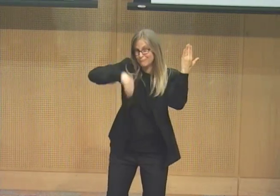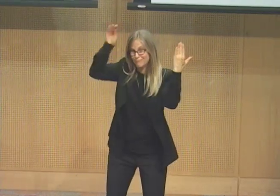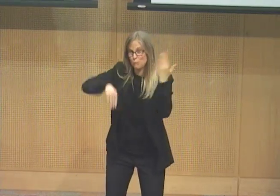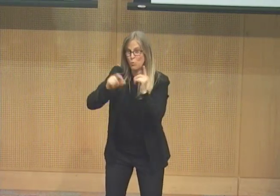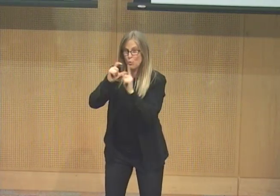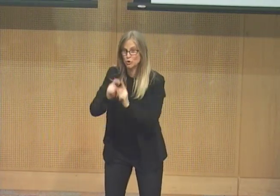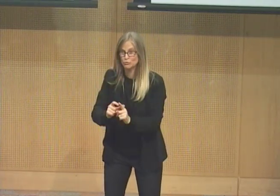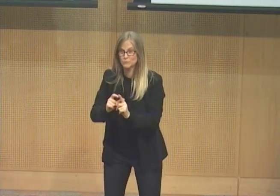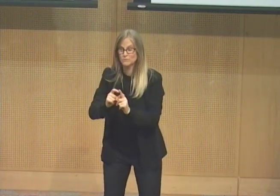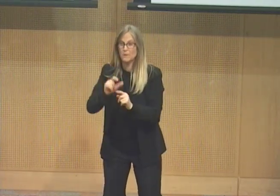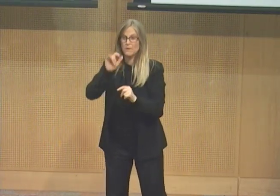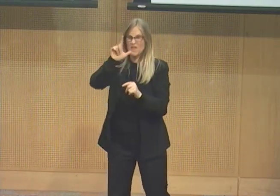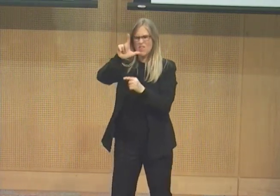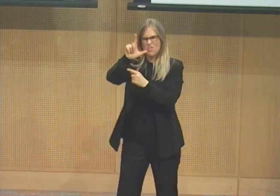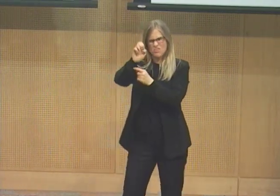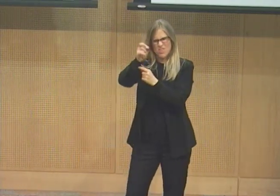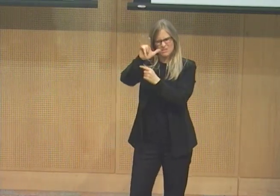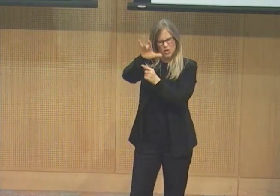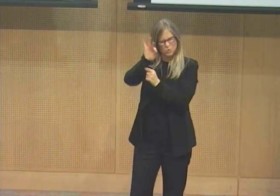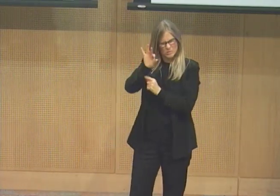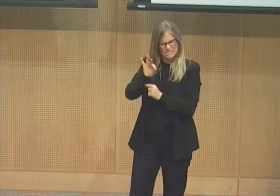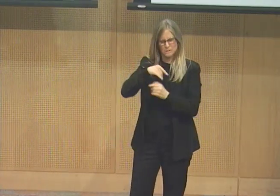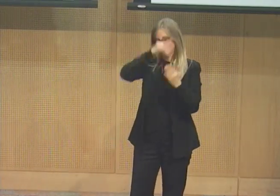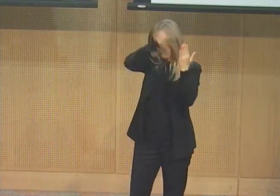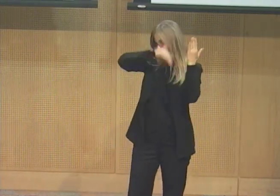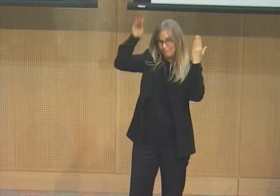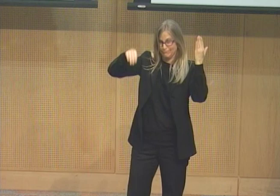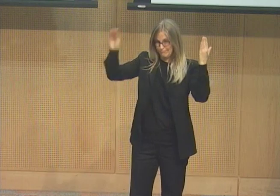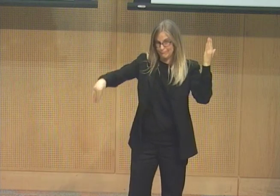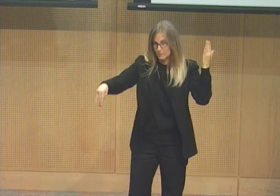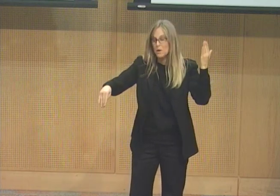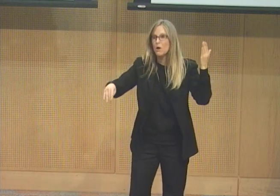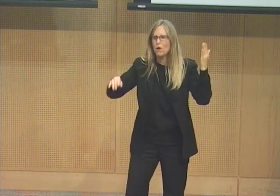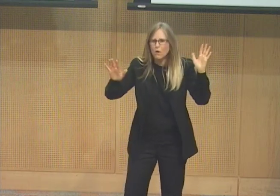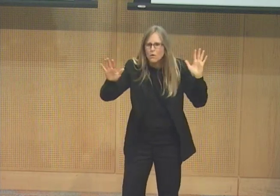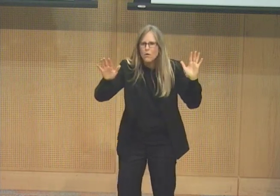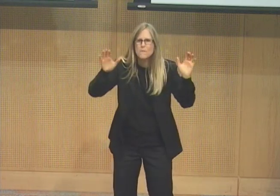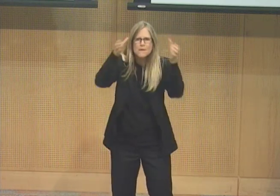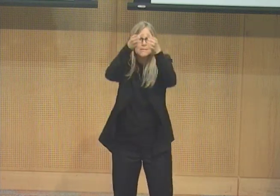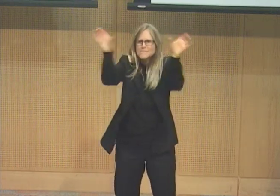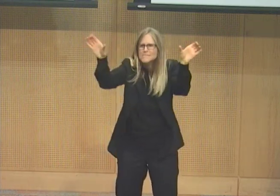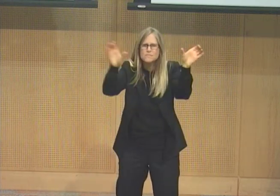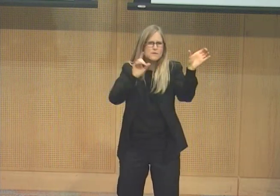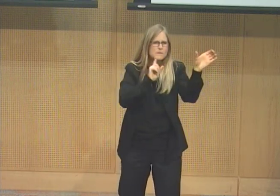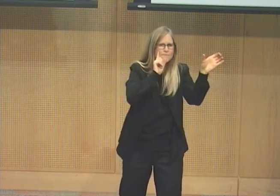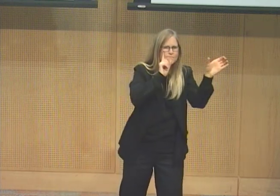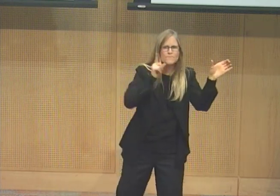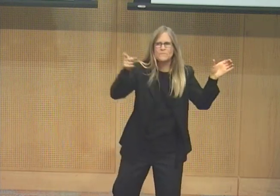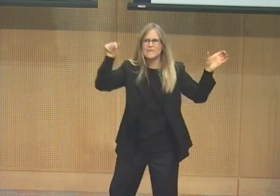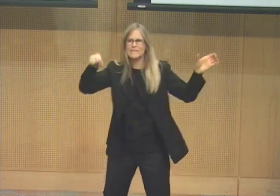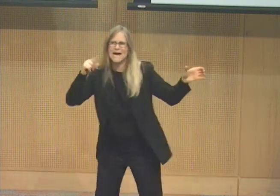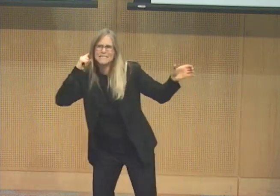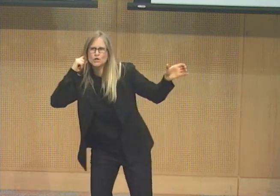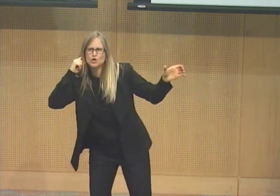When I first wrote down all these lexical choices-- the nouns, the verbs, adjectives, adverbs,